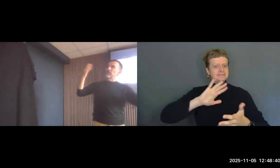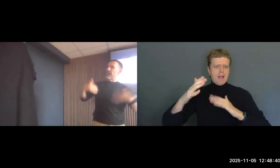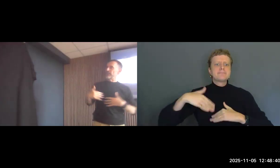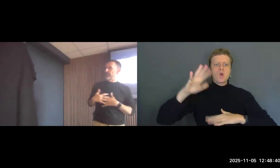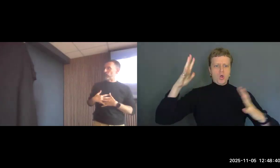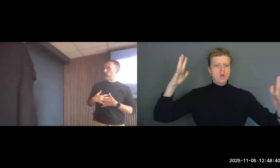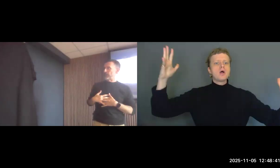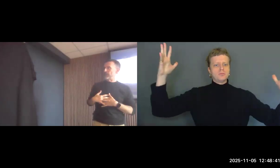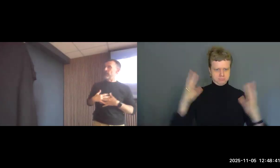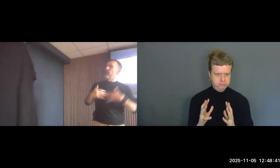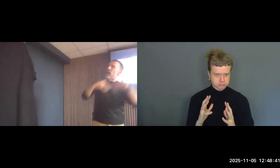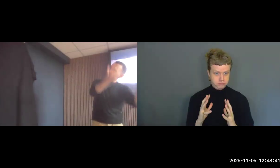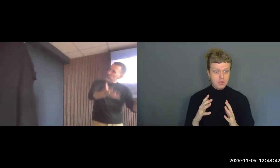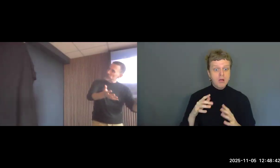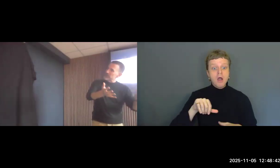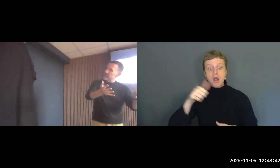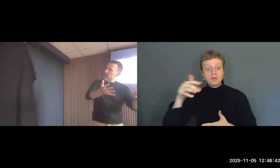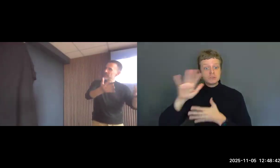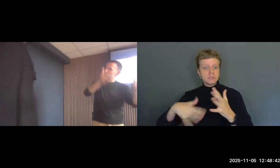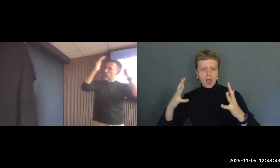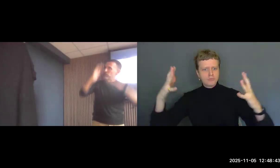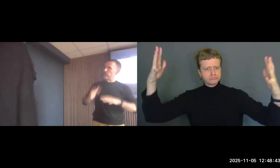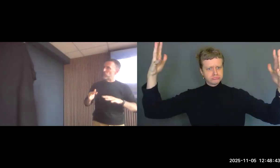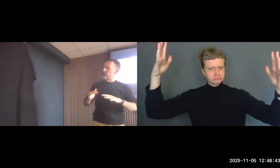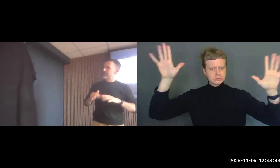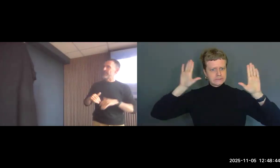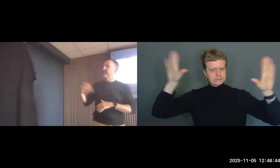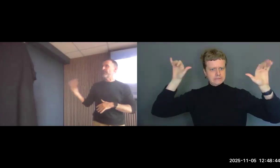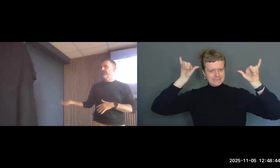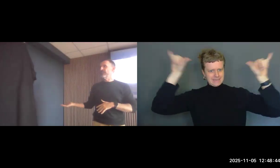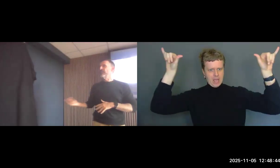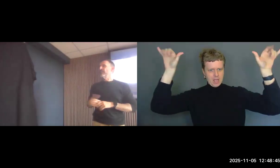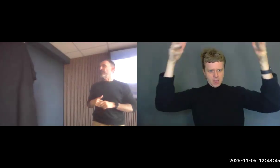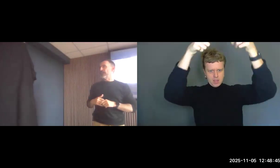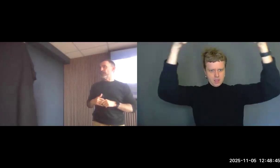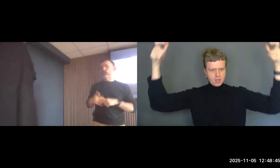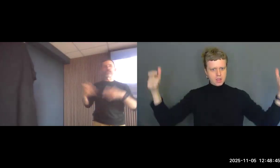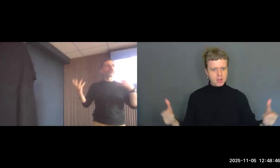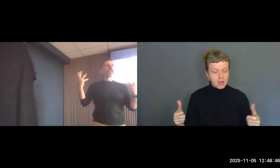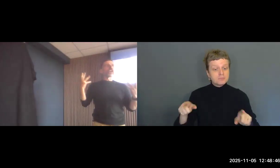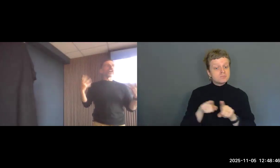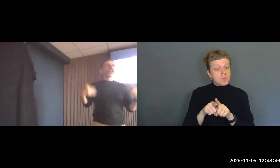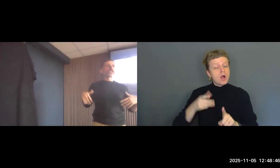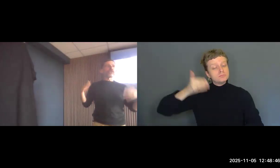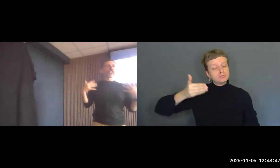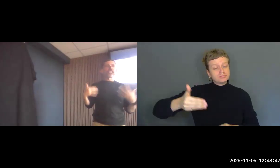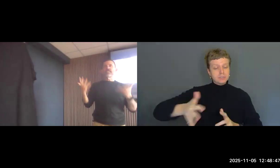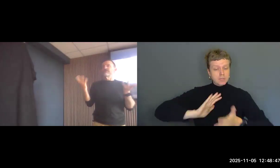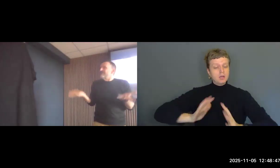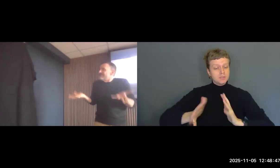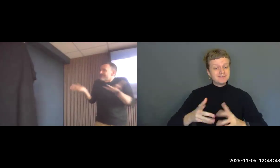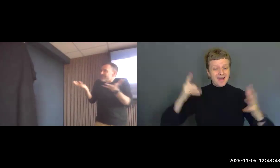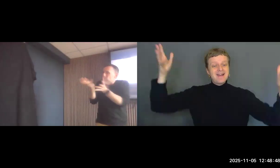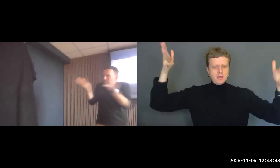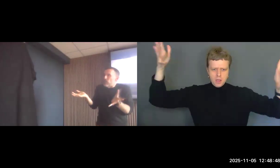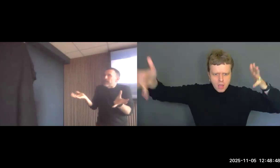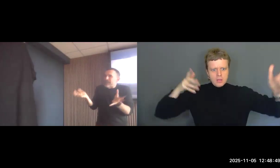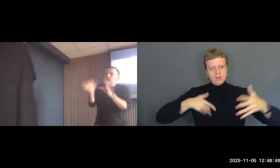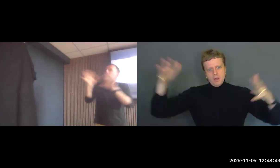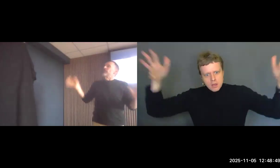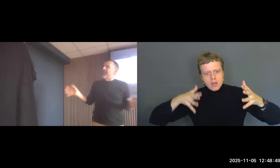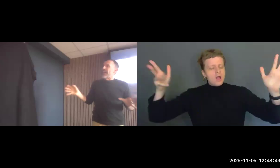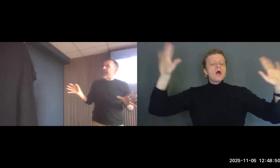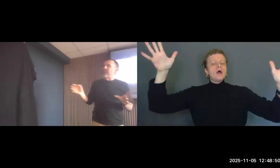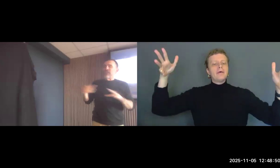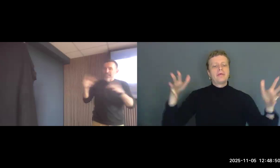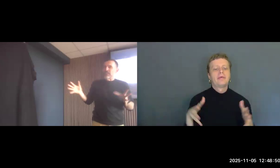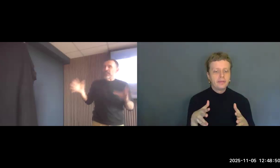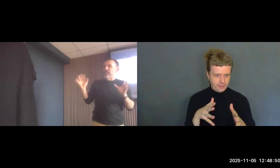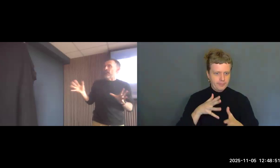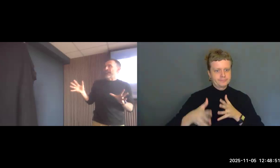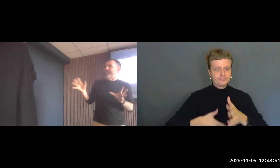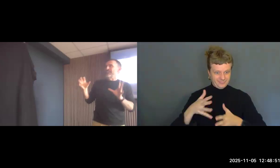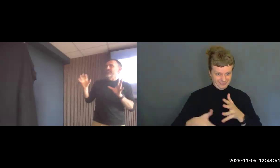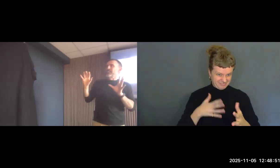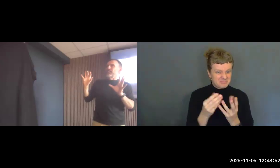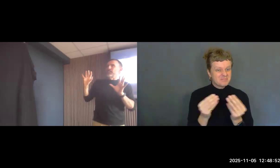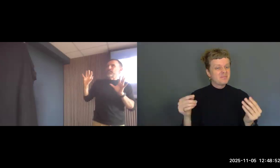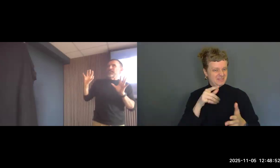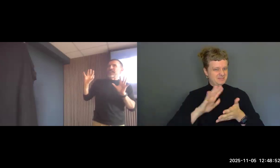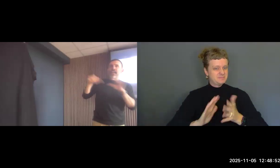So we found in our work high-frequency signs drop more to the center than other ones. So, it's really it's really complicated. We don't yet have anything like